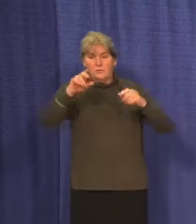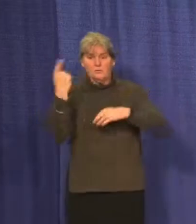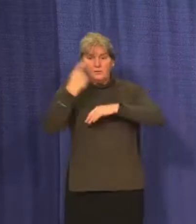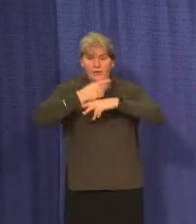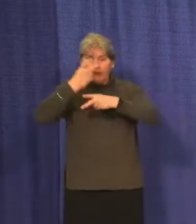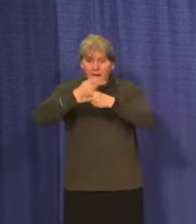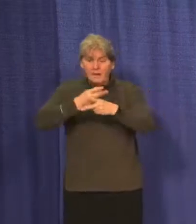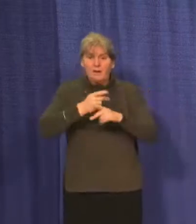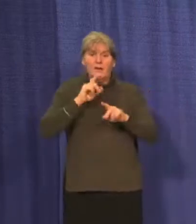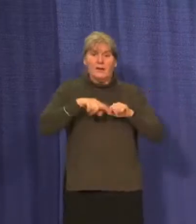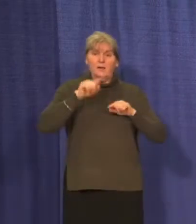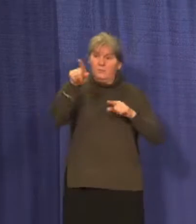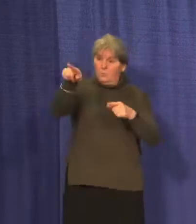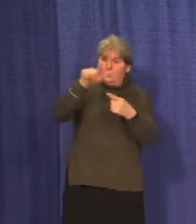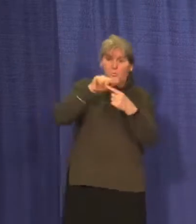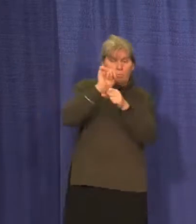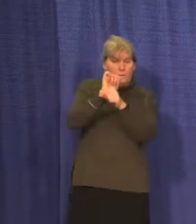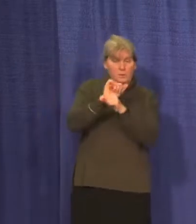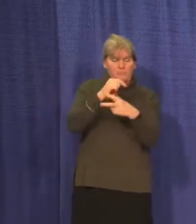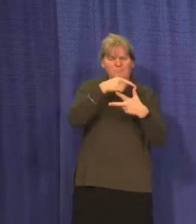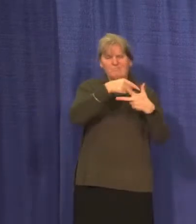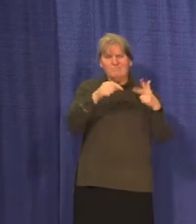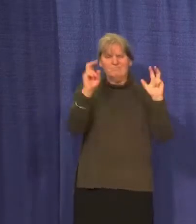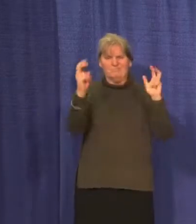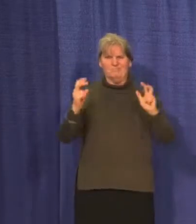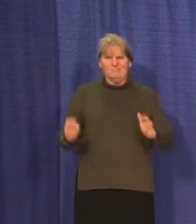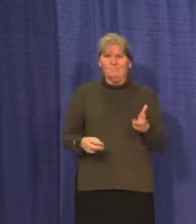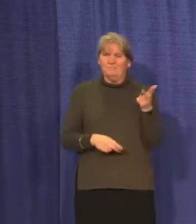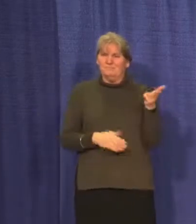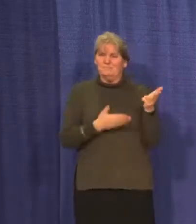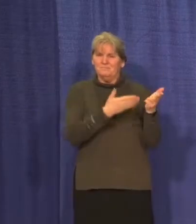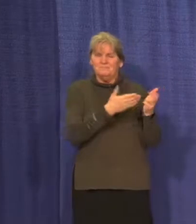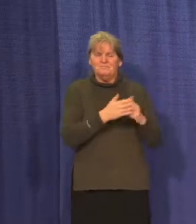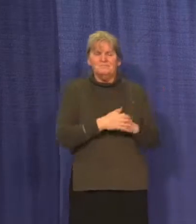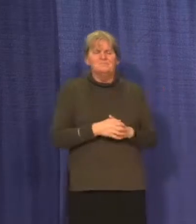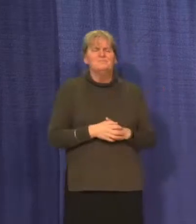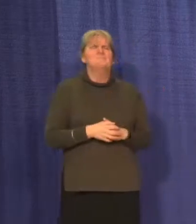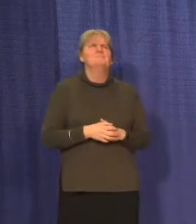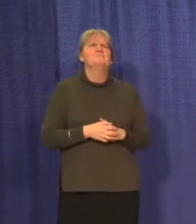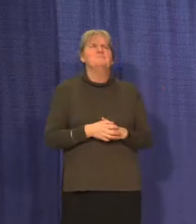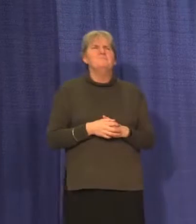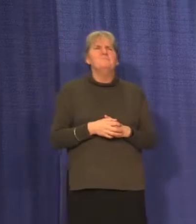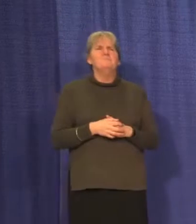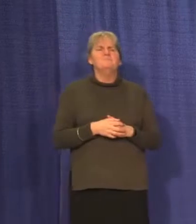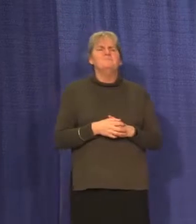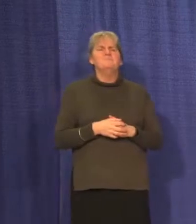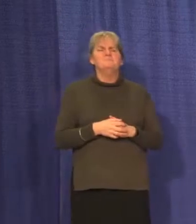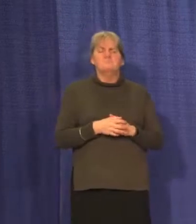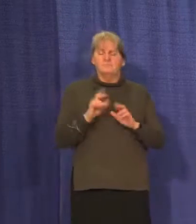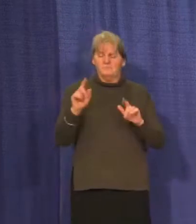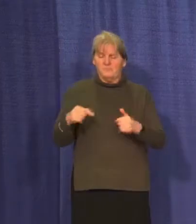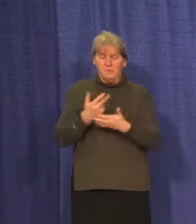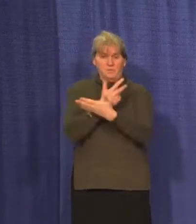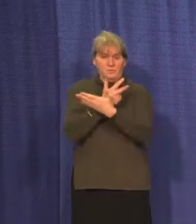daycare, can you go to work? So as we enter our third week of